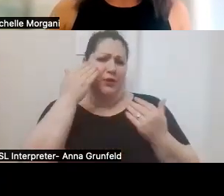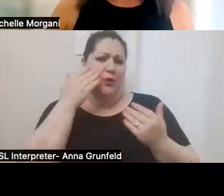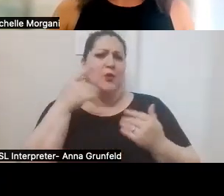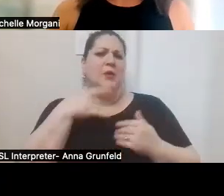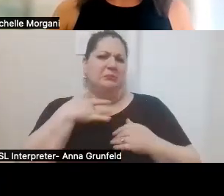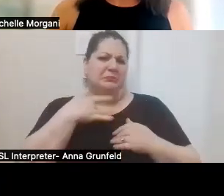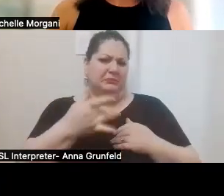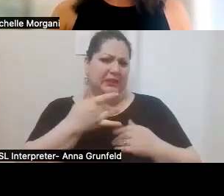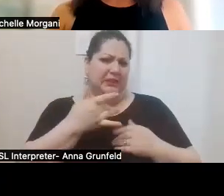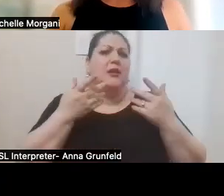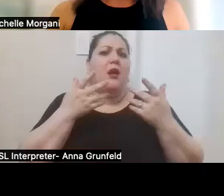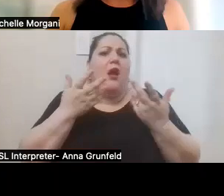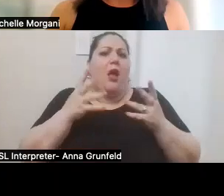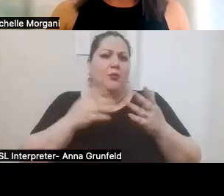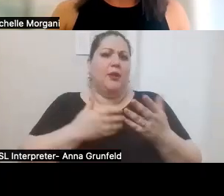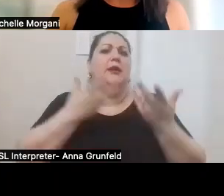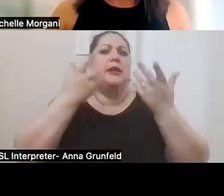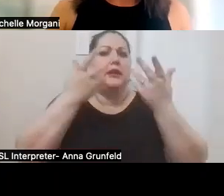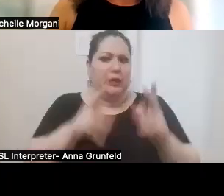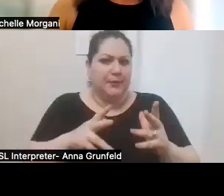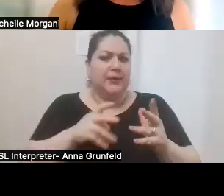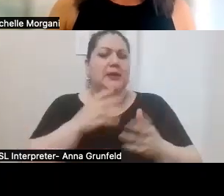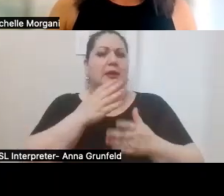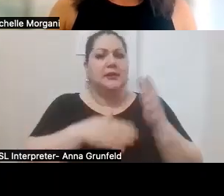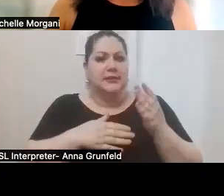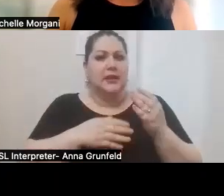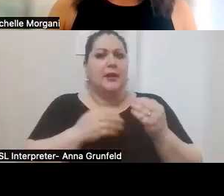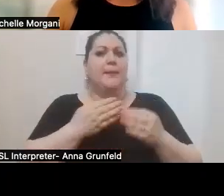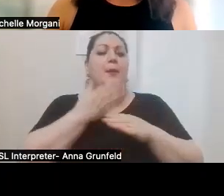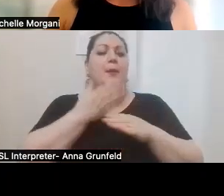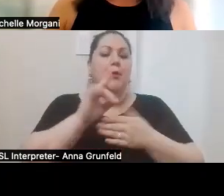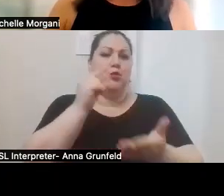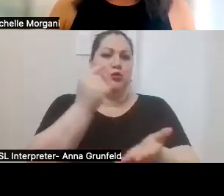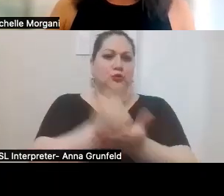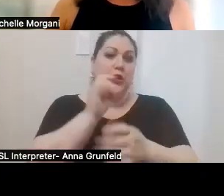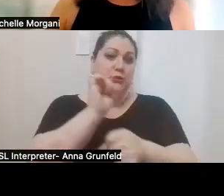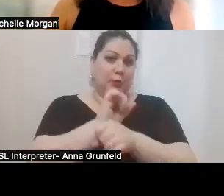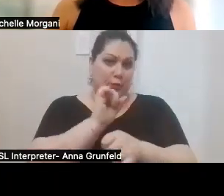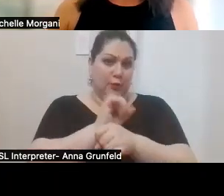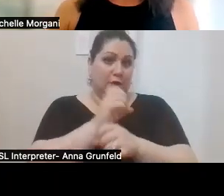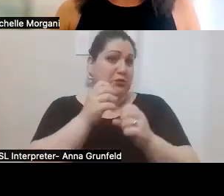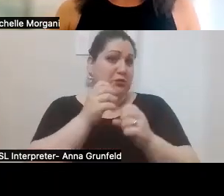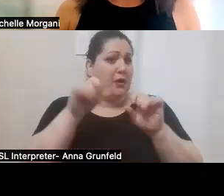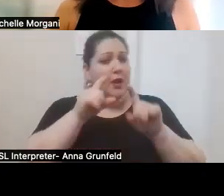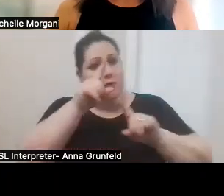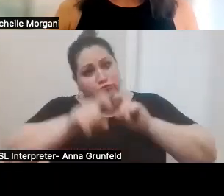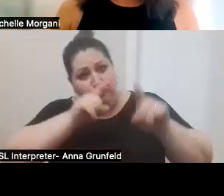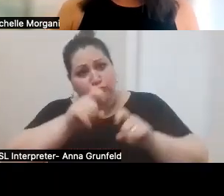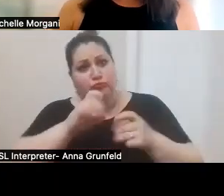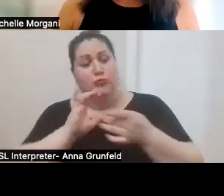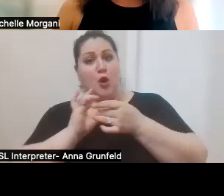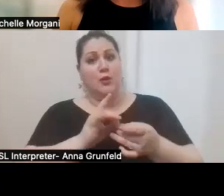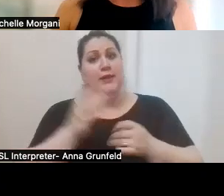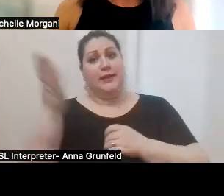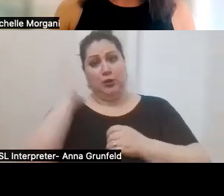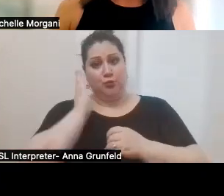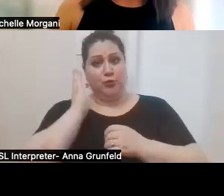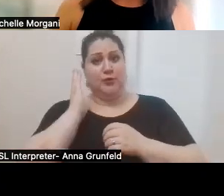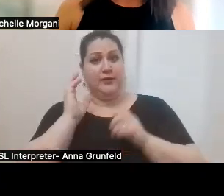can speak and ask them some questions as related to previous academic experiences. So, what worked and maybe what did not work.